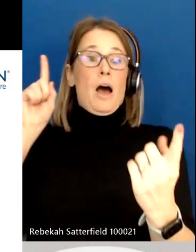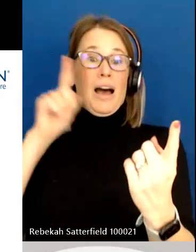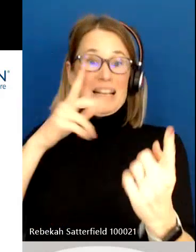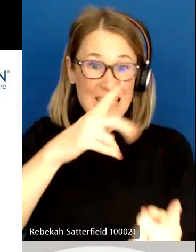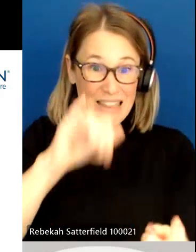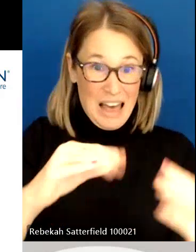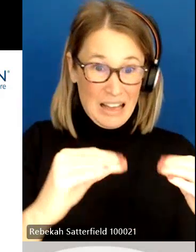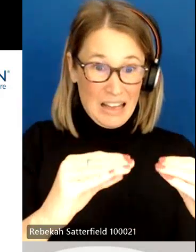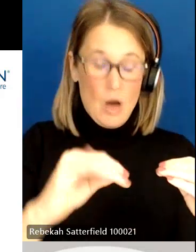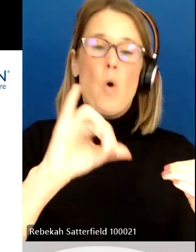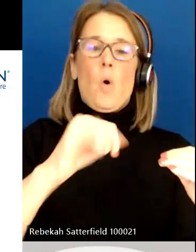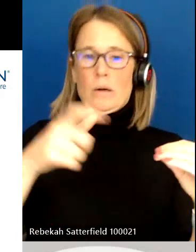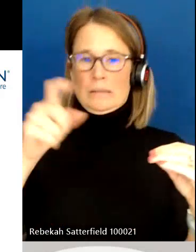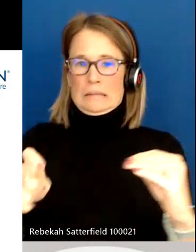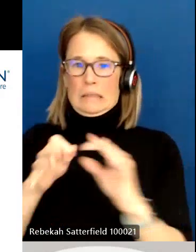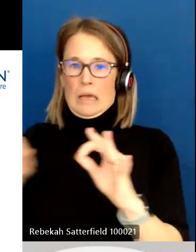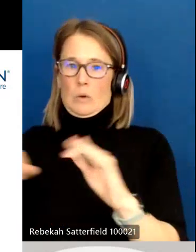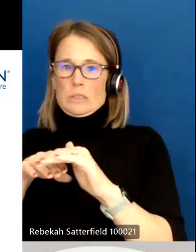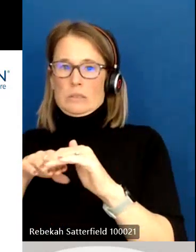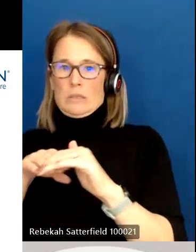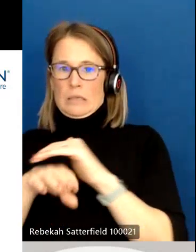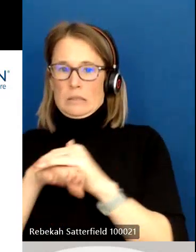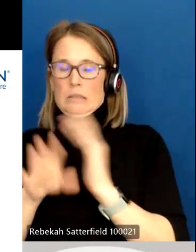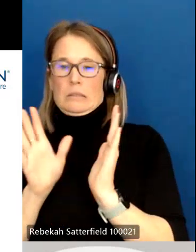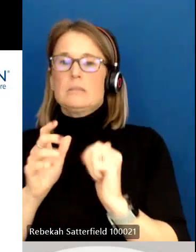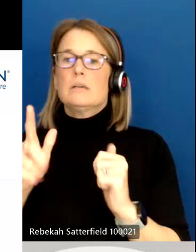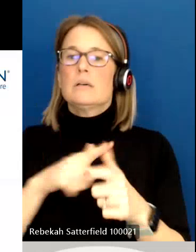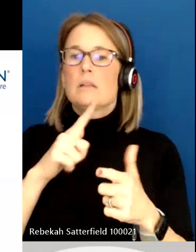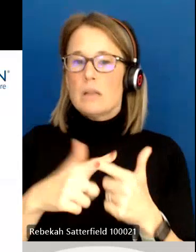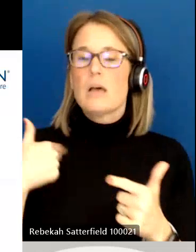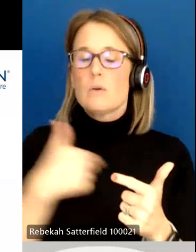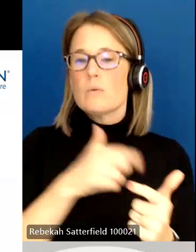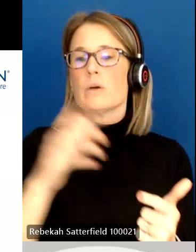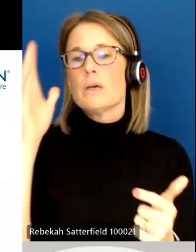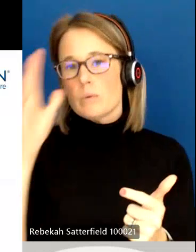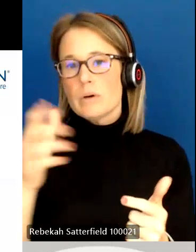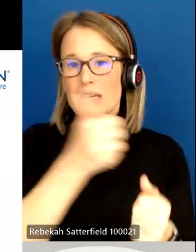additionally we equipped each of the patient rooms with Le when an l patient was admitted or